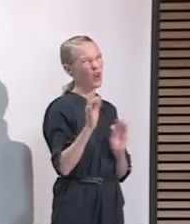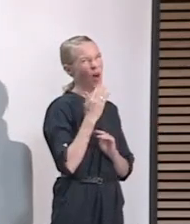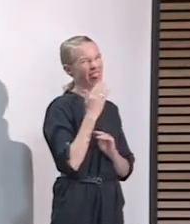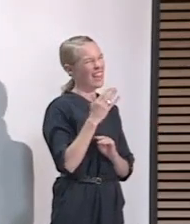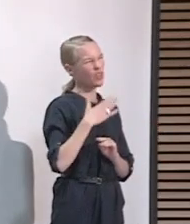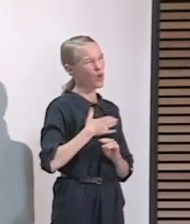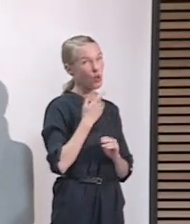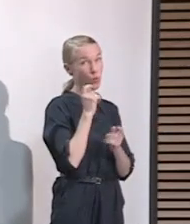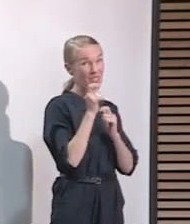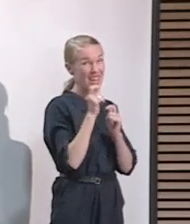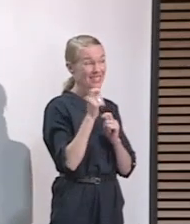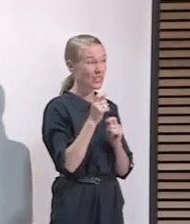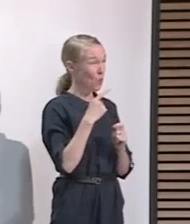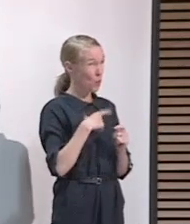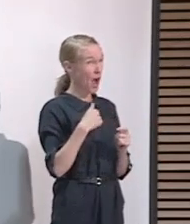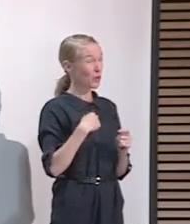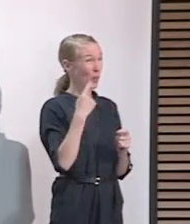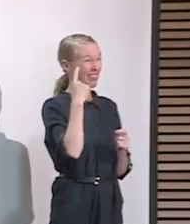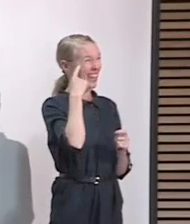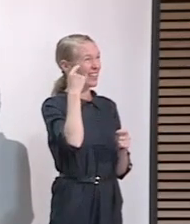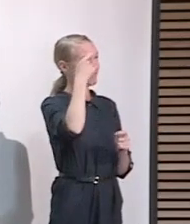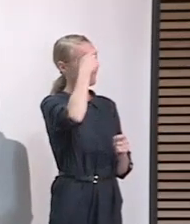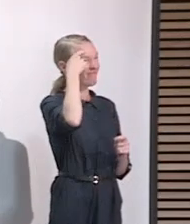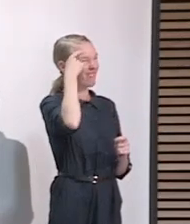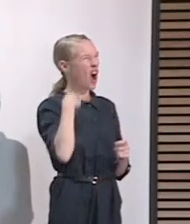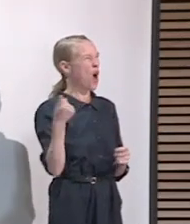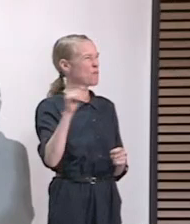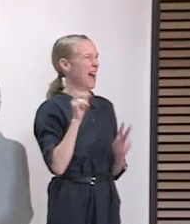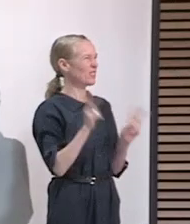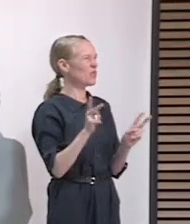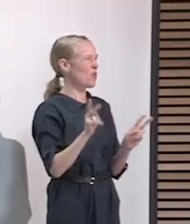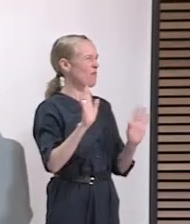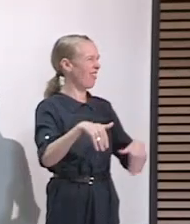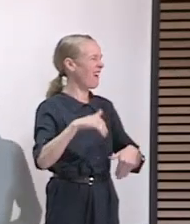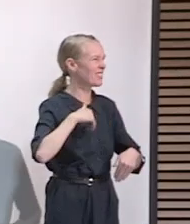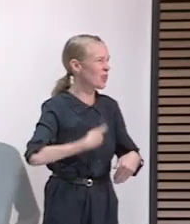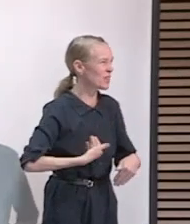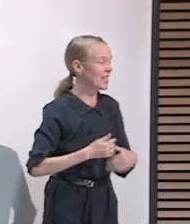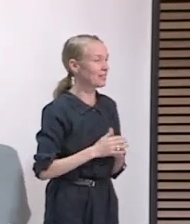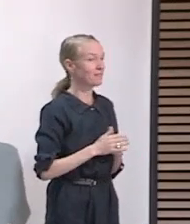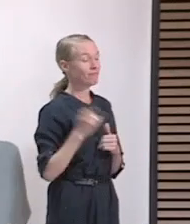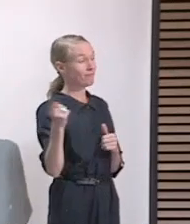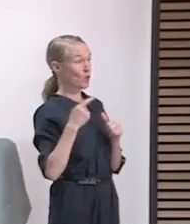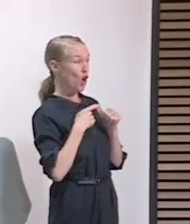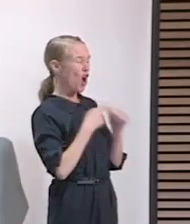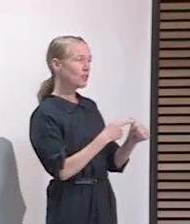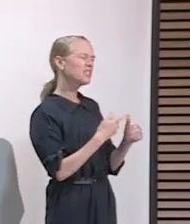reluctance about the fact that they too have got complacent about how good New Zealand was